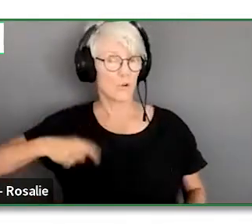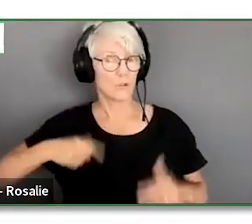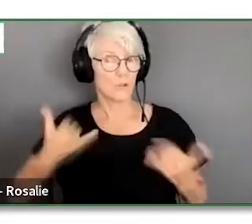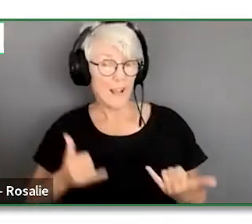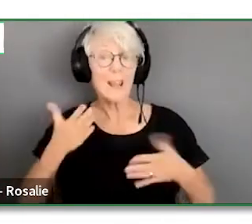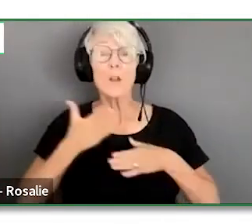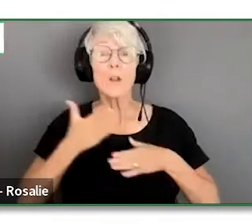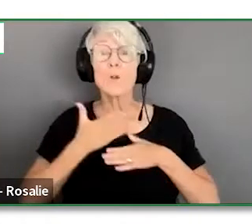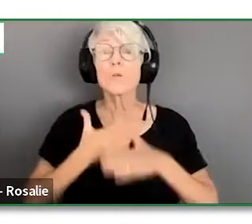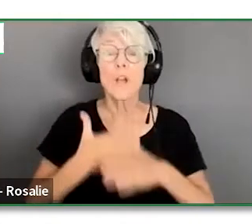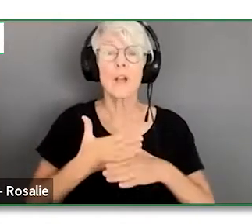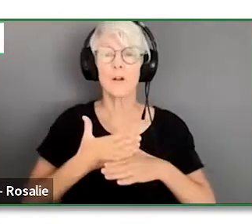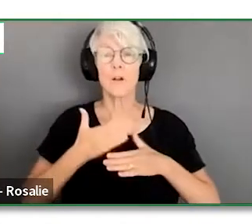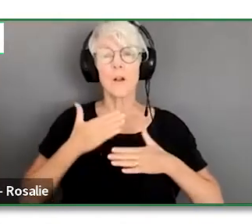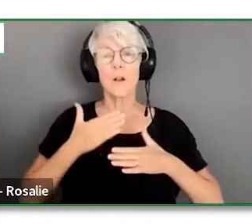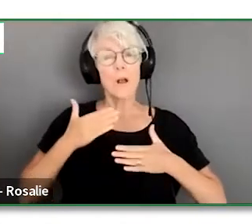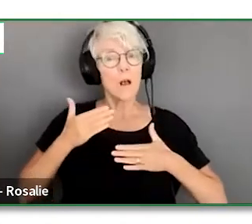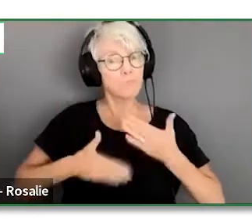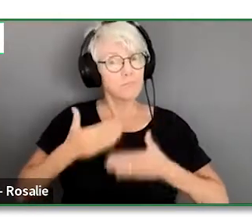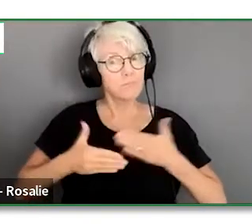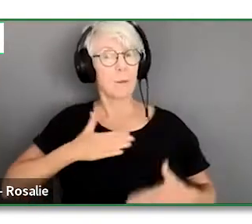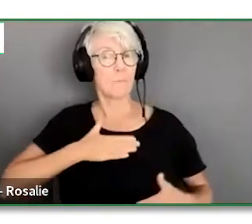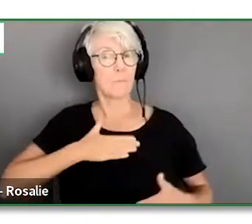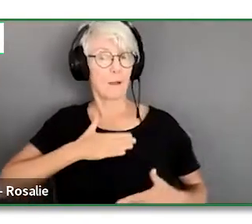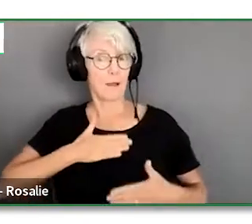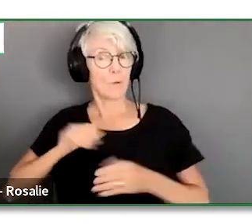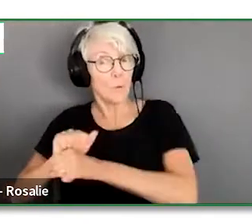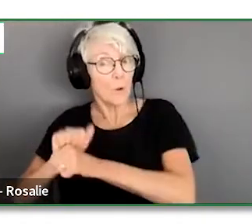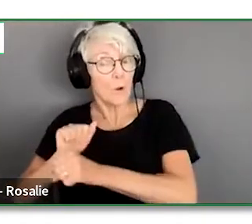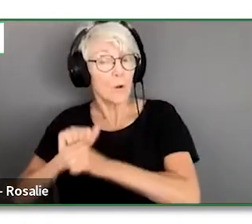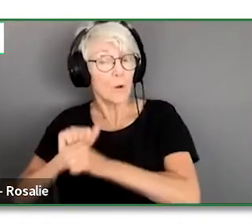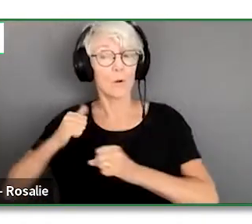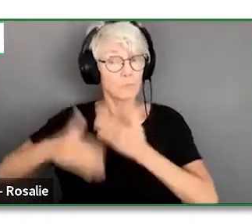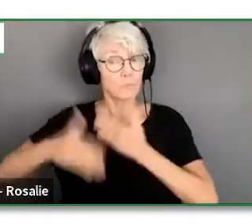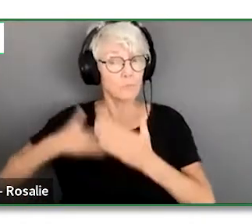the structure of the agency and the work that we're currently doing in visitor